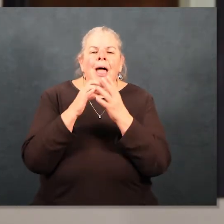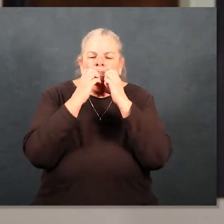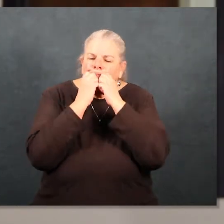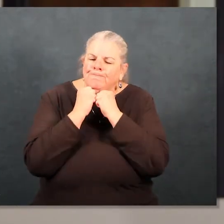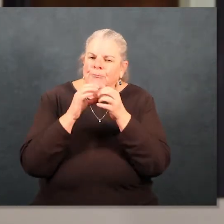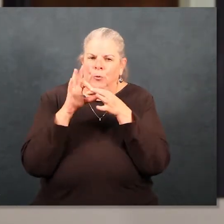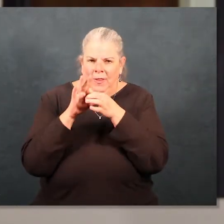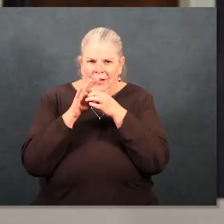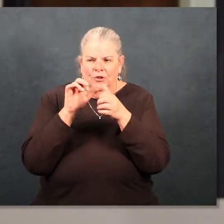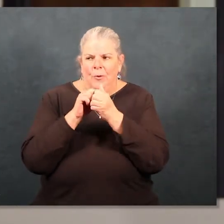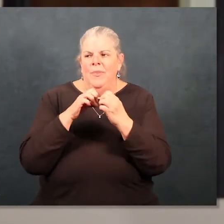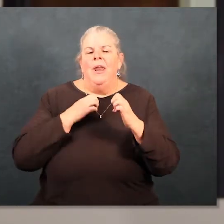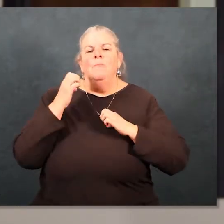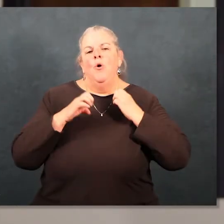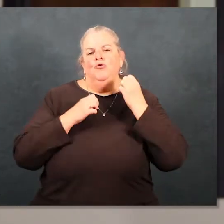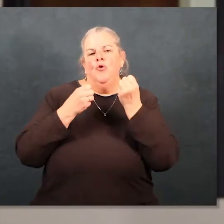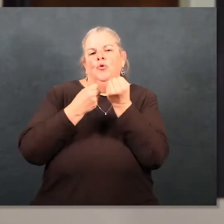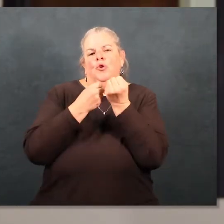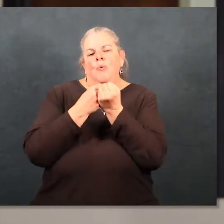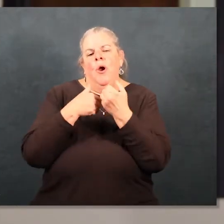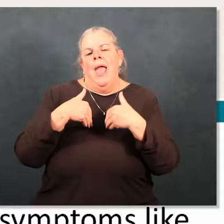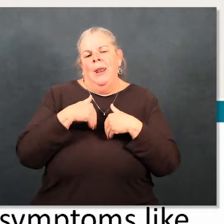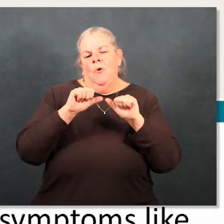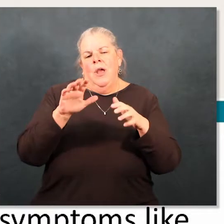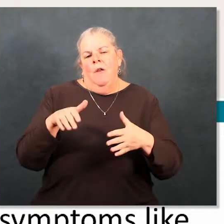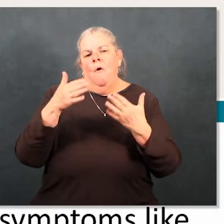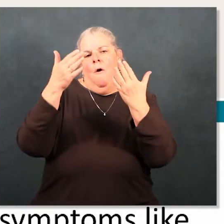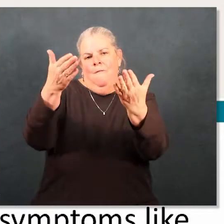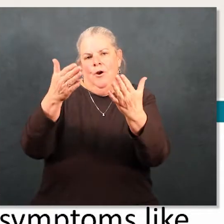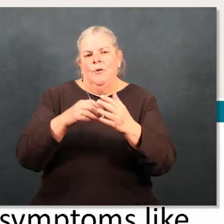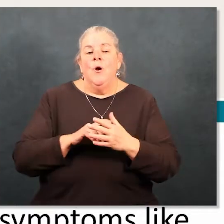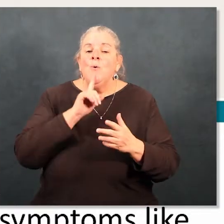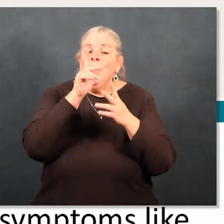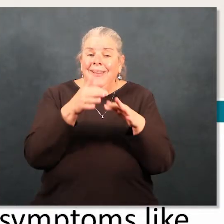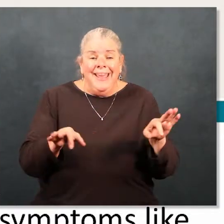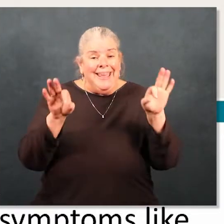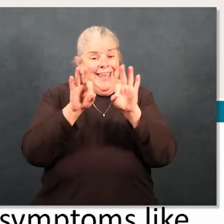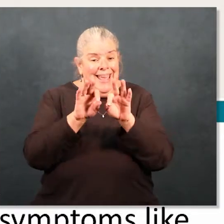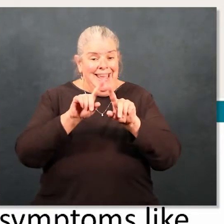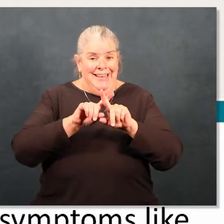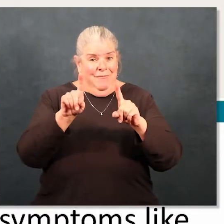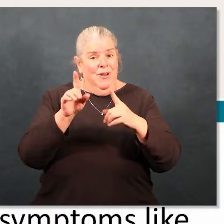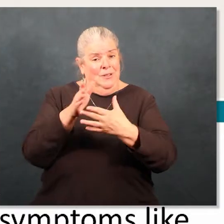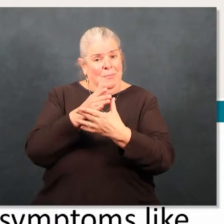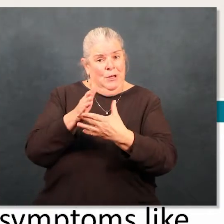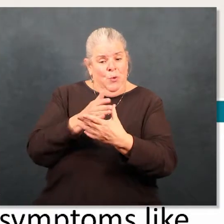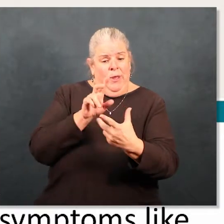that emotional support animals can offer. A really key difference between emotional support animals